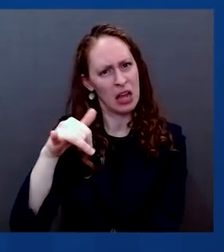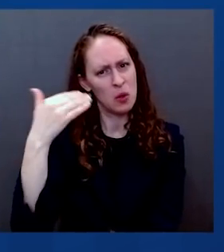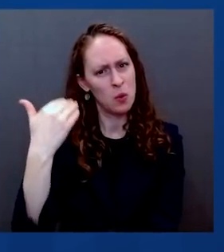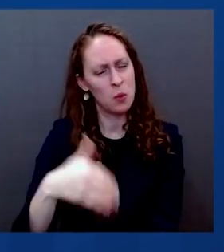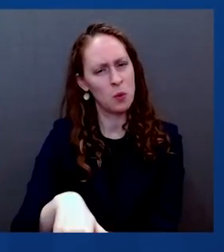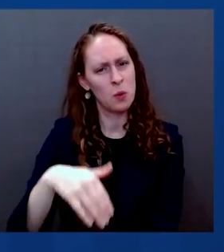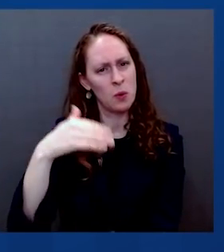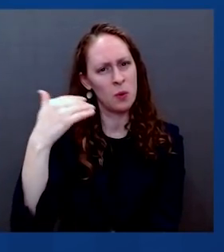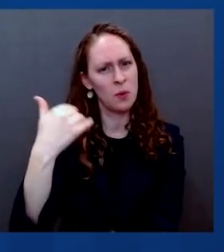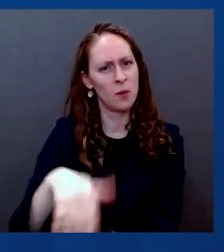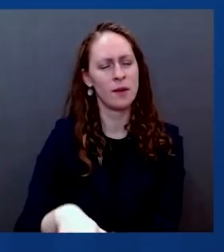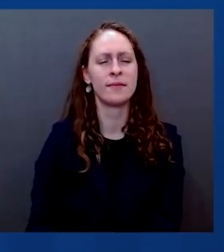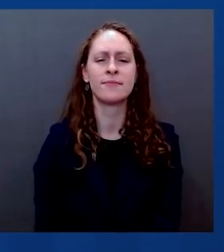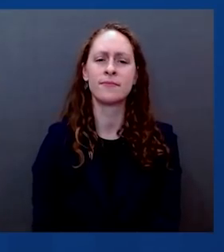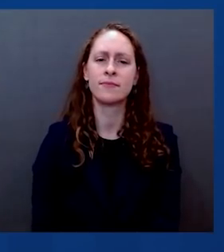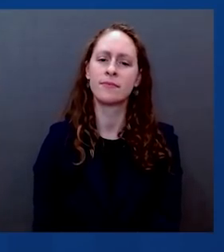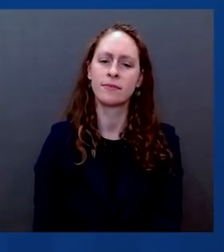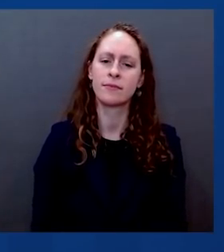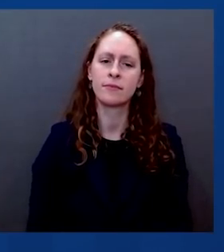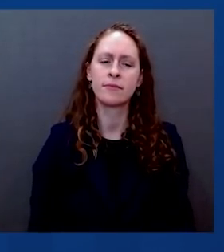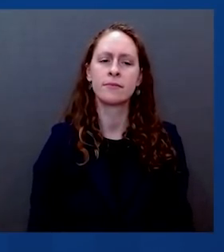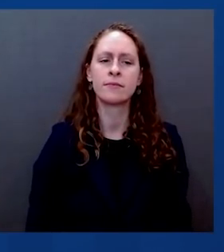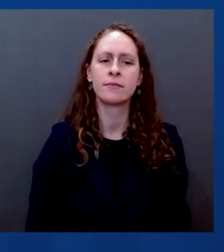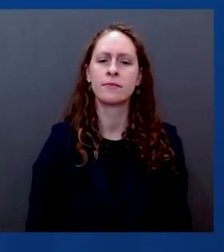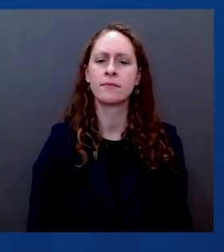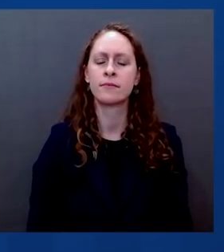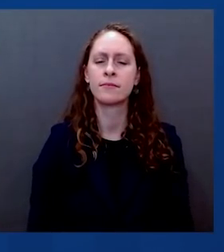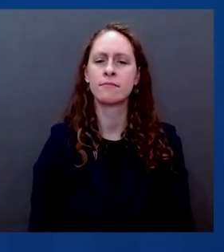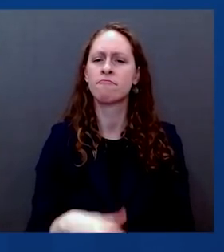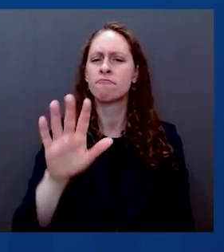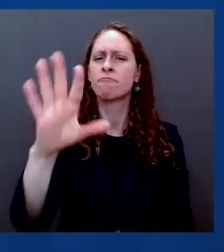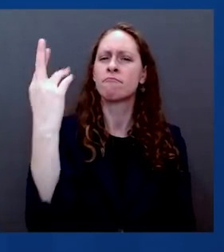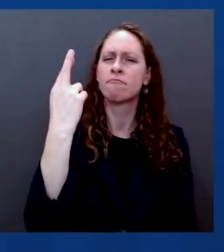Democrats, Republicans -- who did their duty and upheld the law.